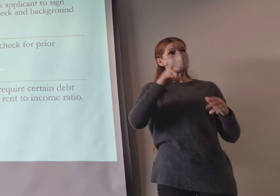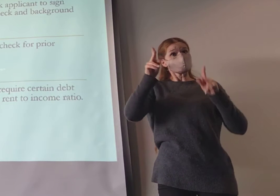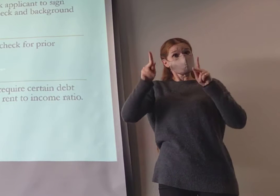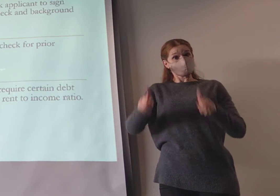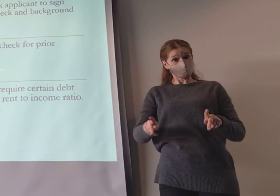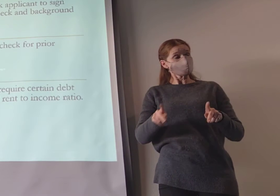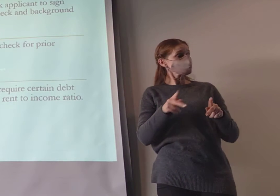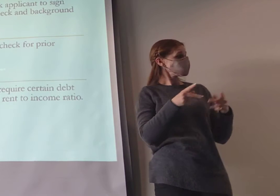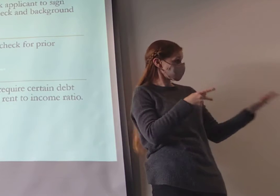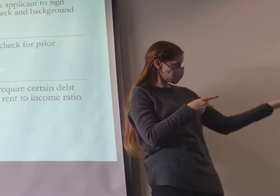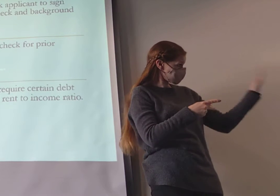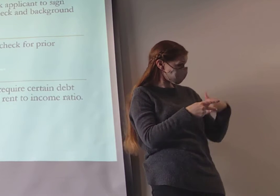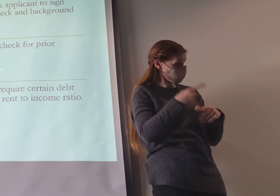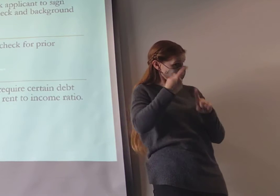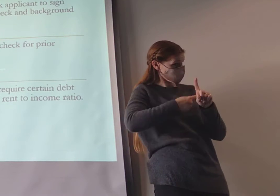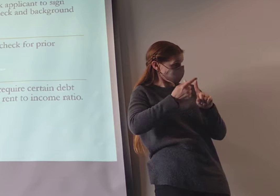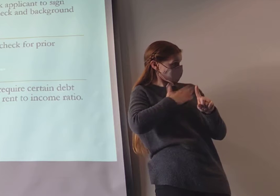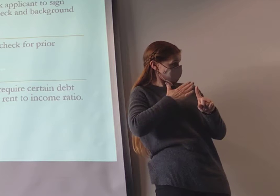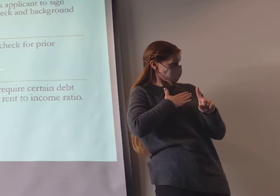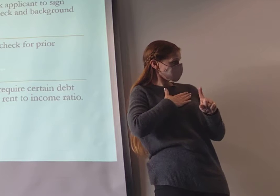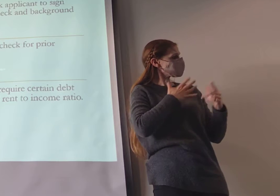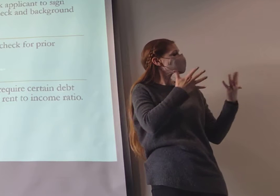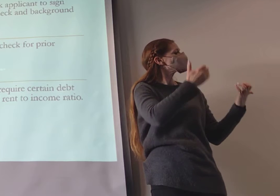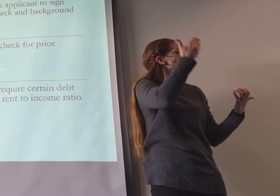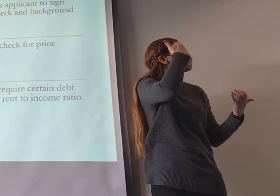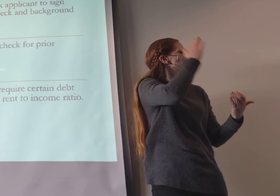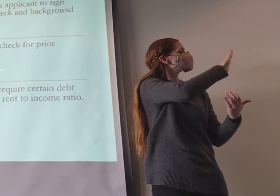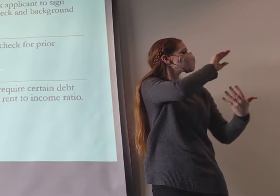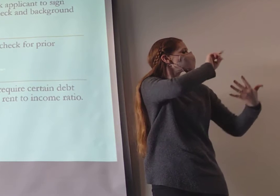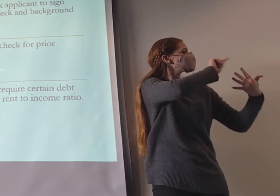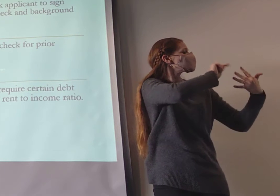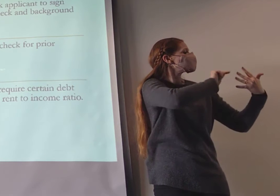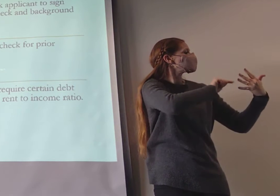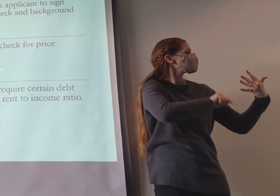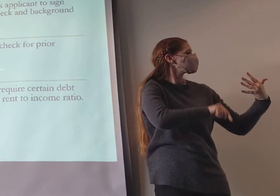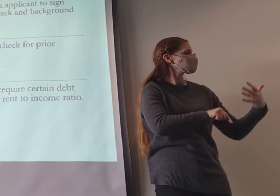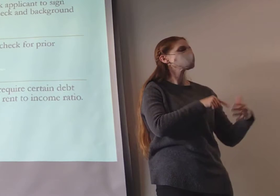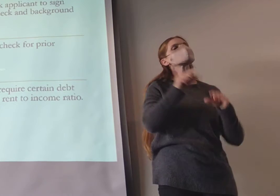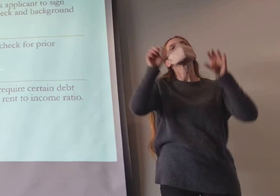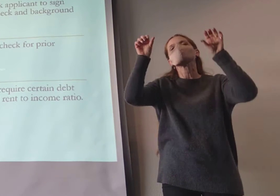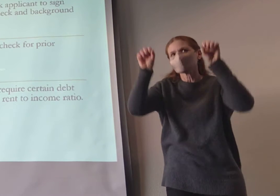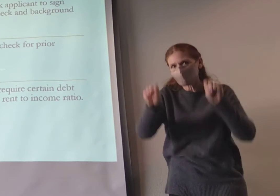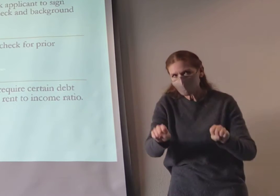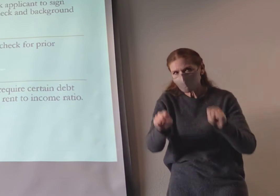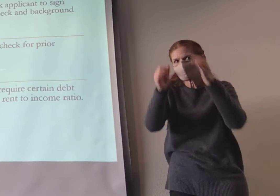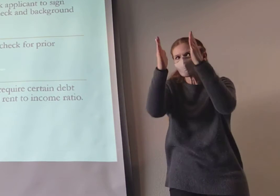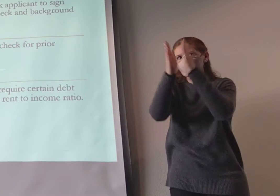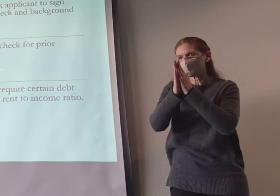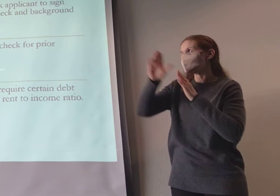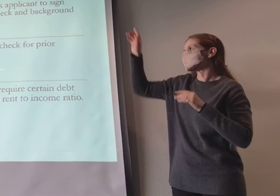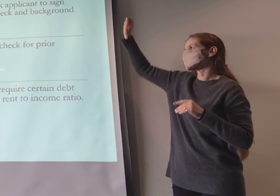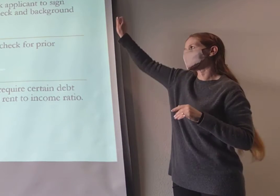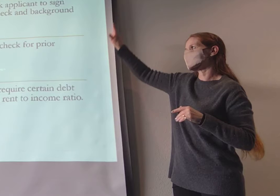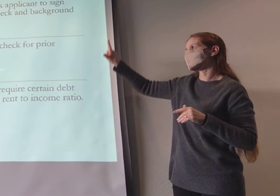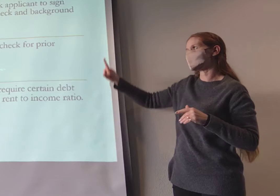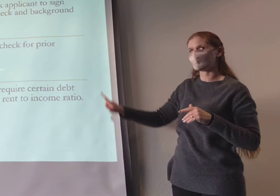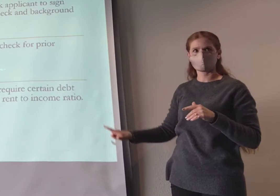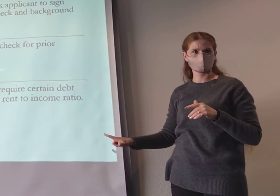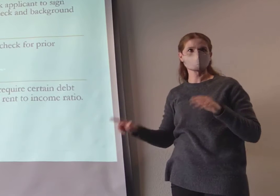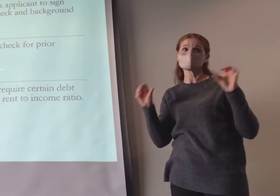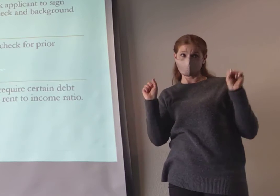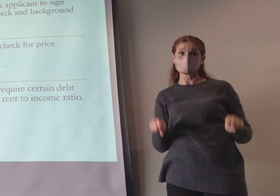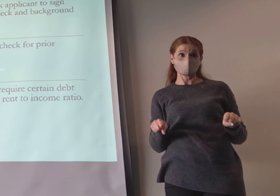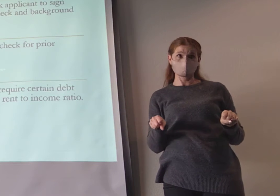So when a tenant applies for a unit to rent an apartment or a bedroom, the landlord can